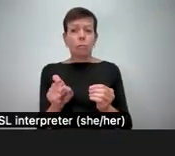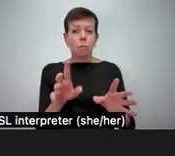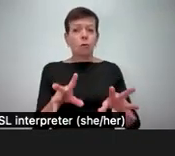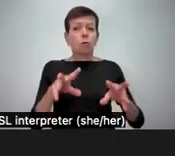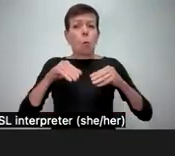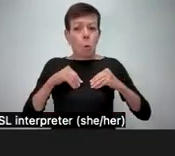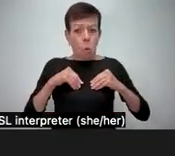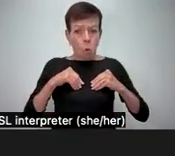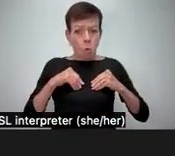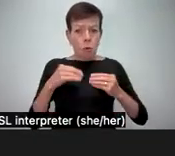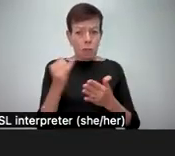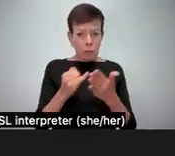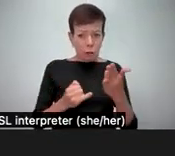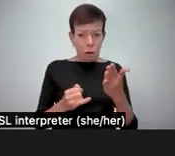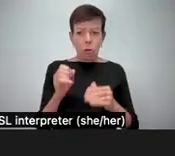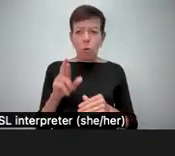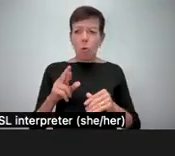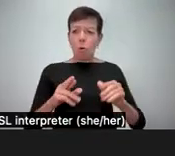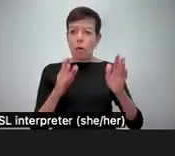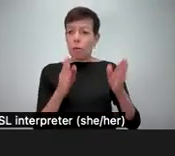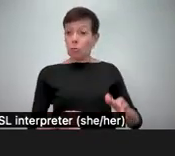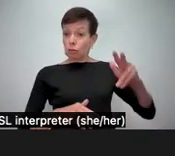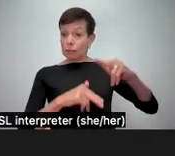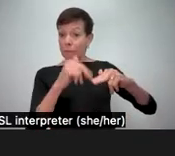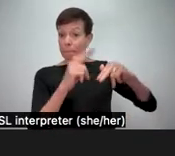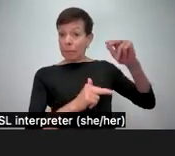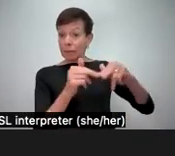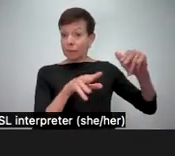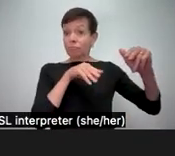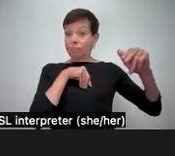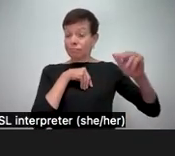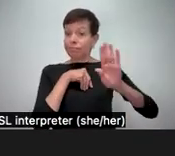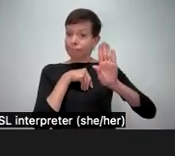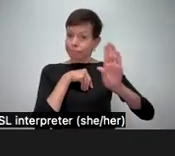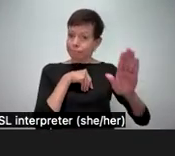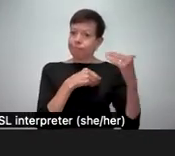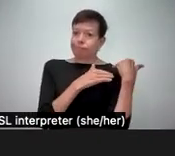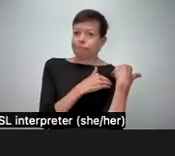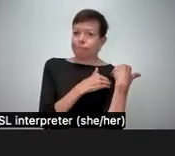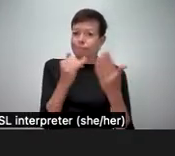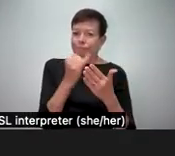of its lifespan. I'm so sorry. Pardon me. my voice just decided to dip out in the middle